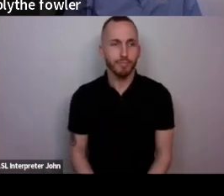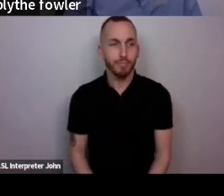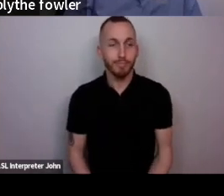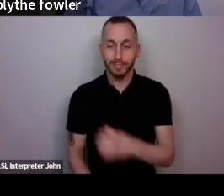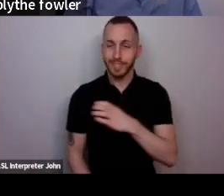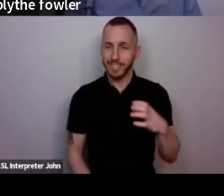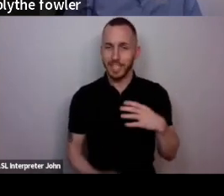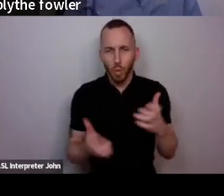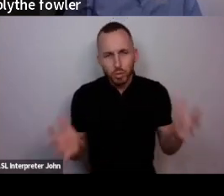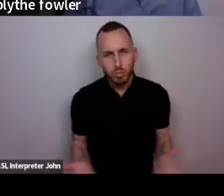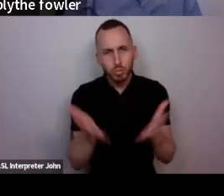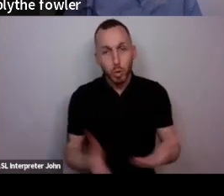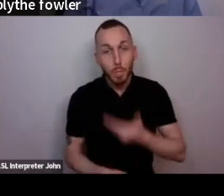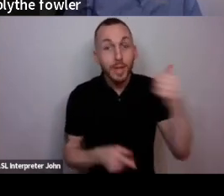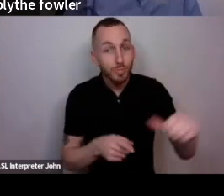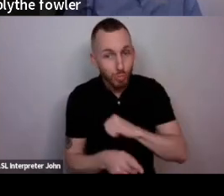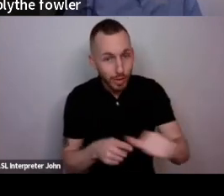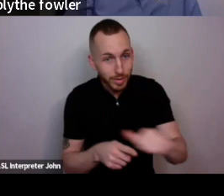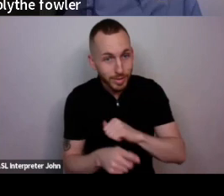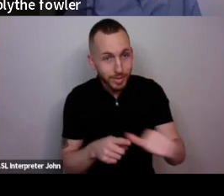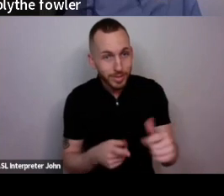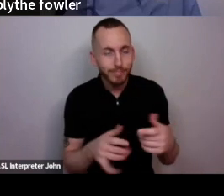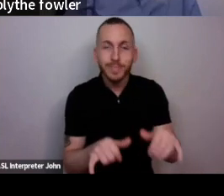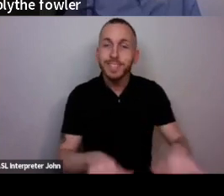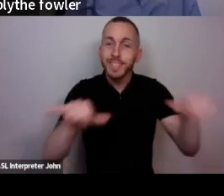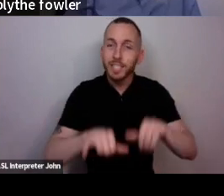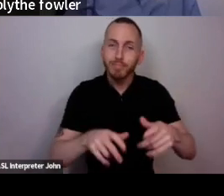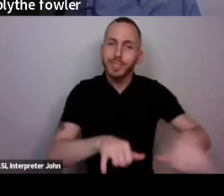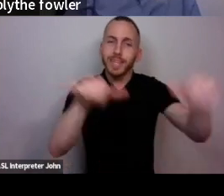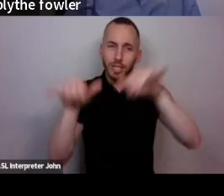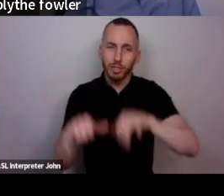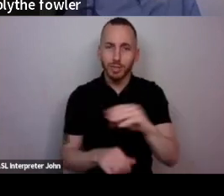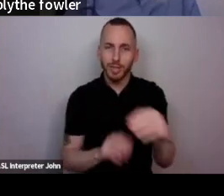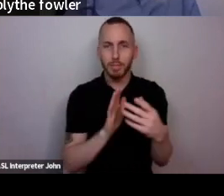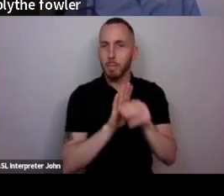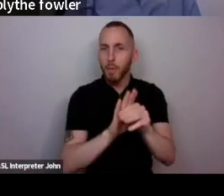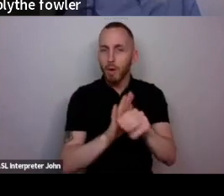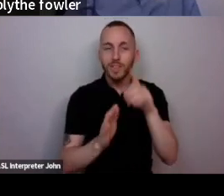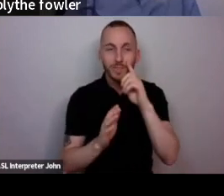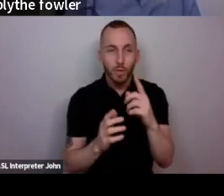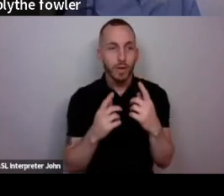best practices, standards, and models for effective emotional and spiritual care;